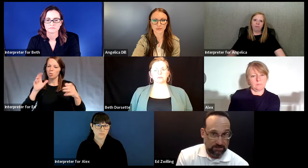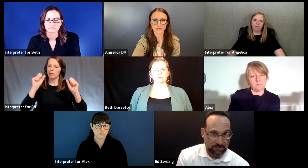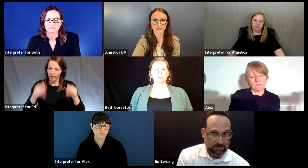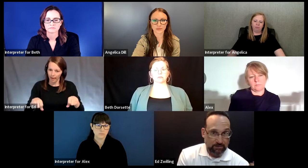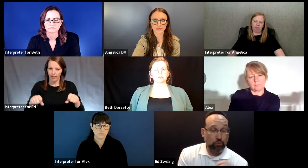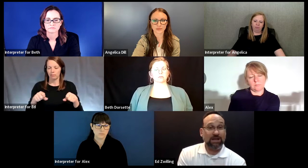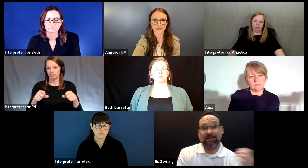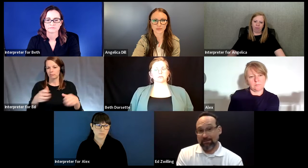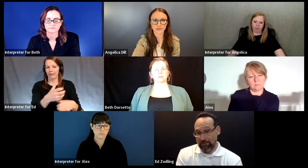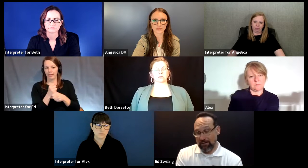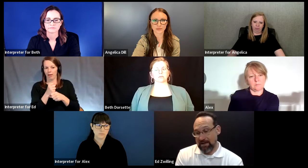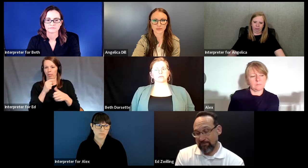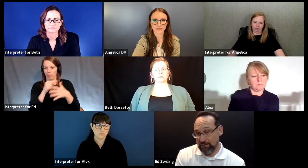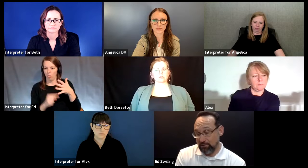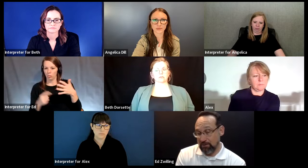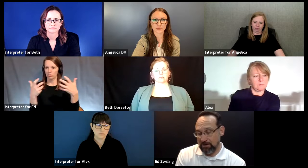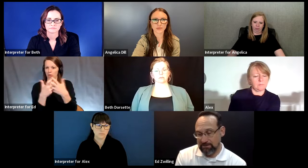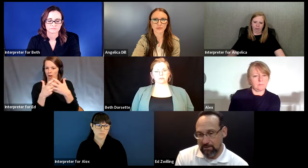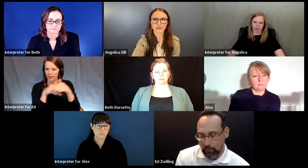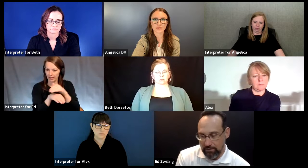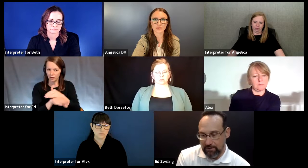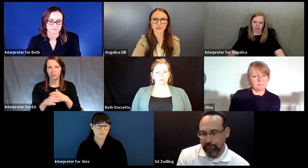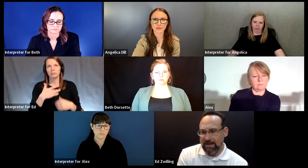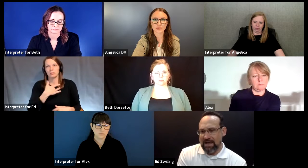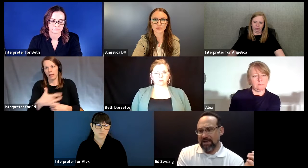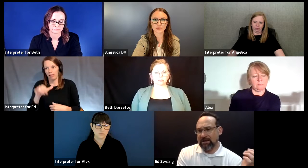you need. The more likely that they are going to have experience with it.